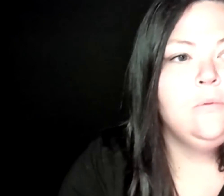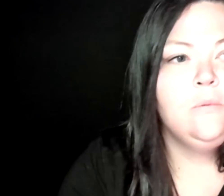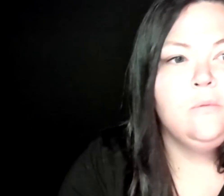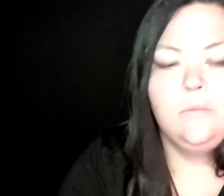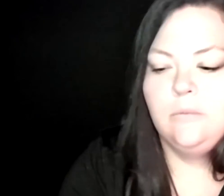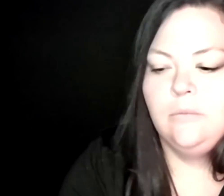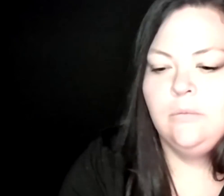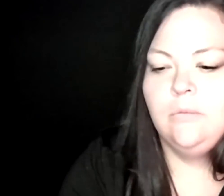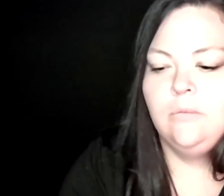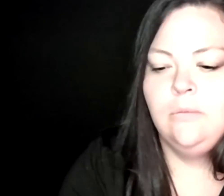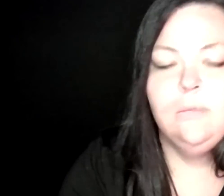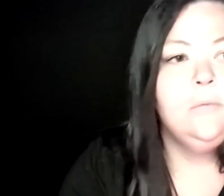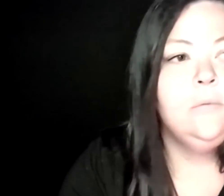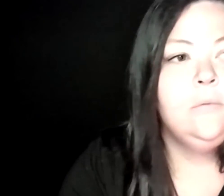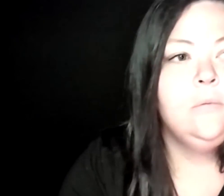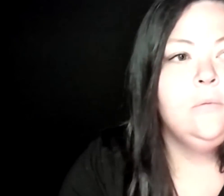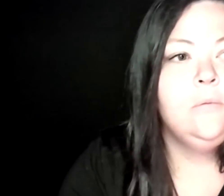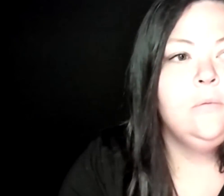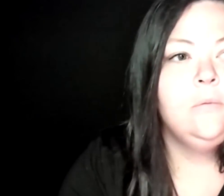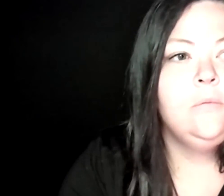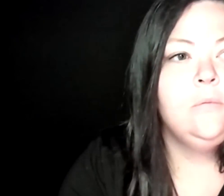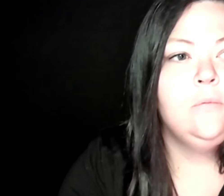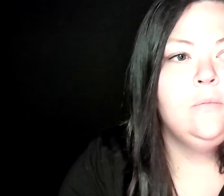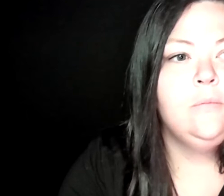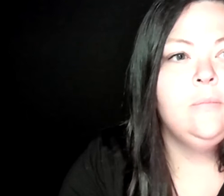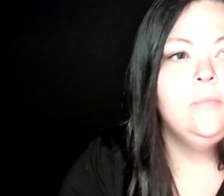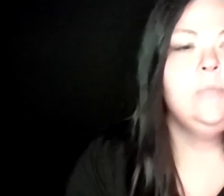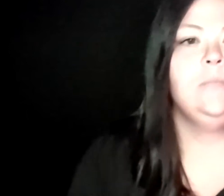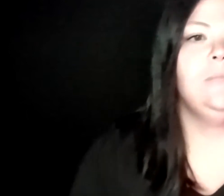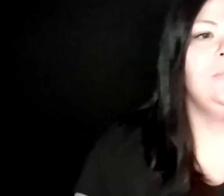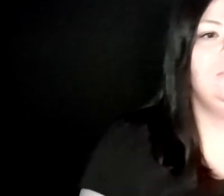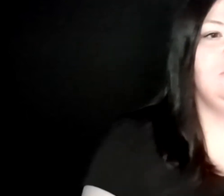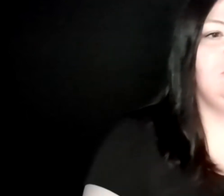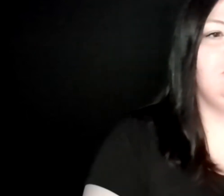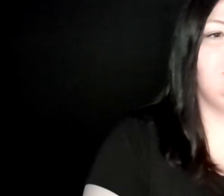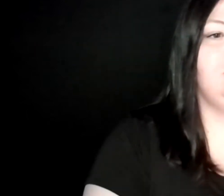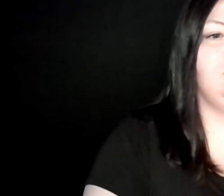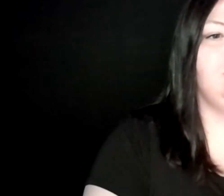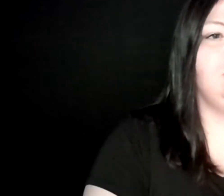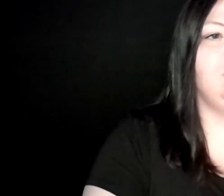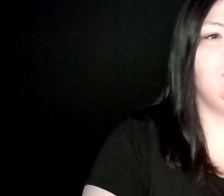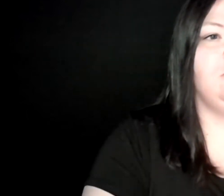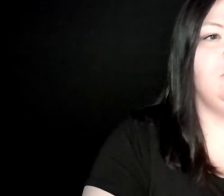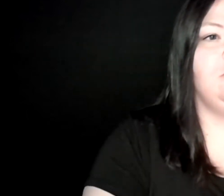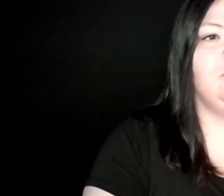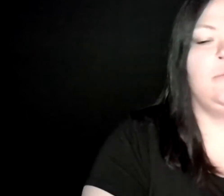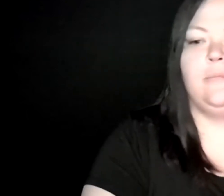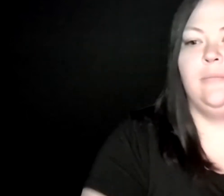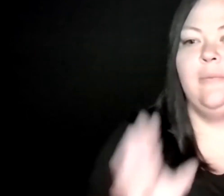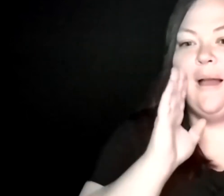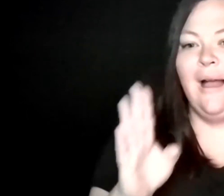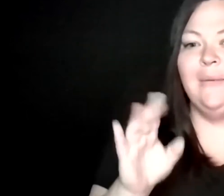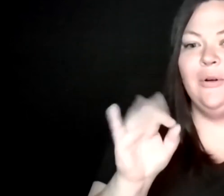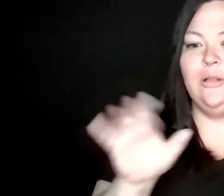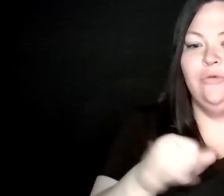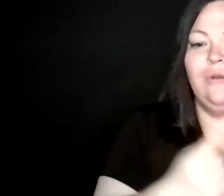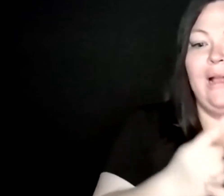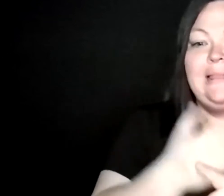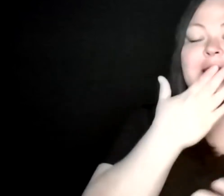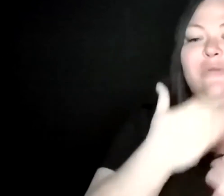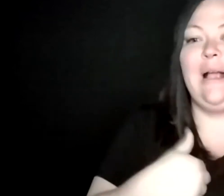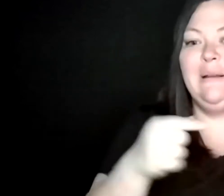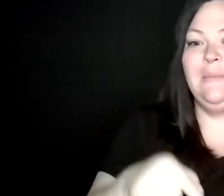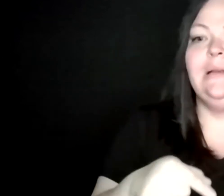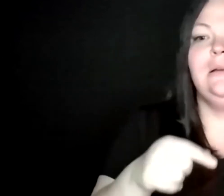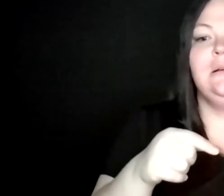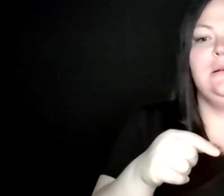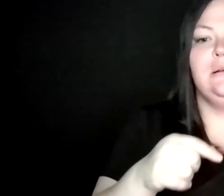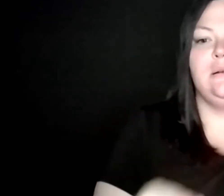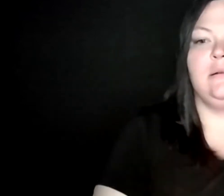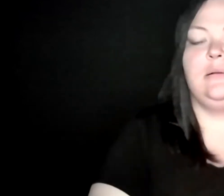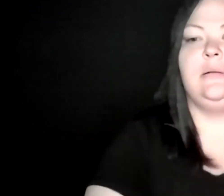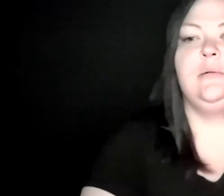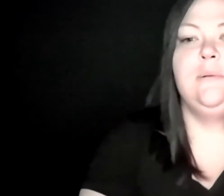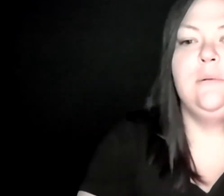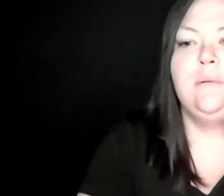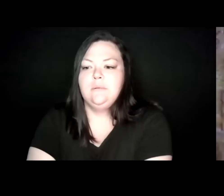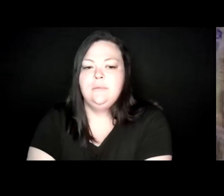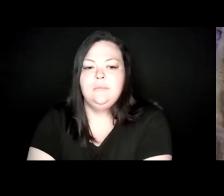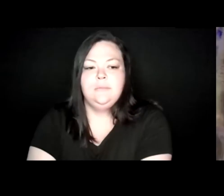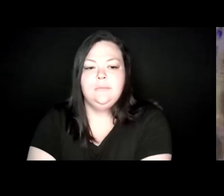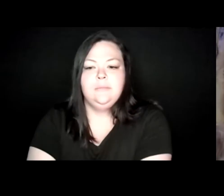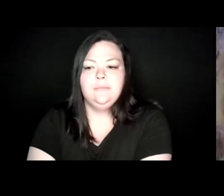Okay yeah, I hope I do this right, um, thank you for having me, uh, thank you, um, I'm